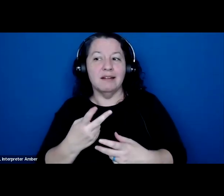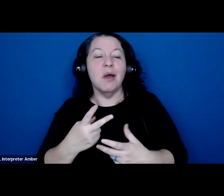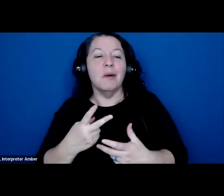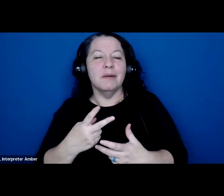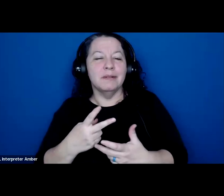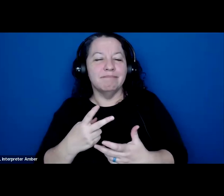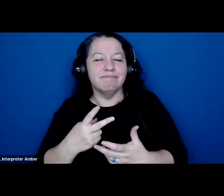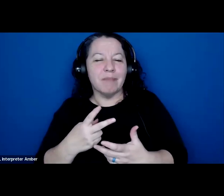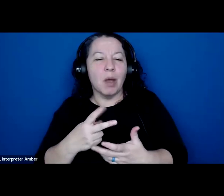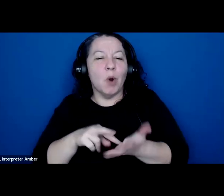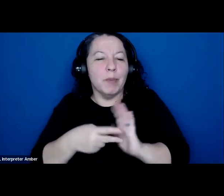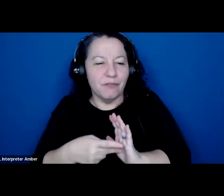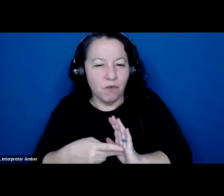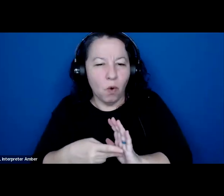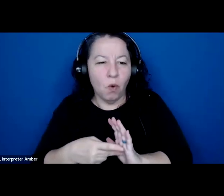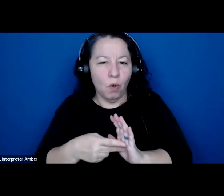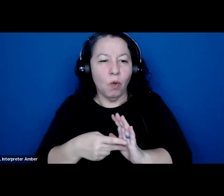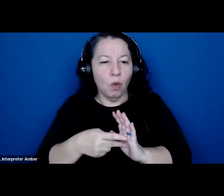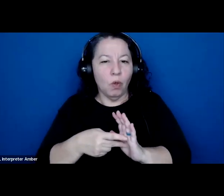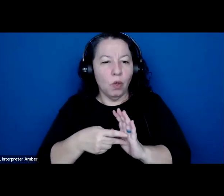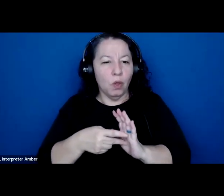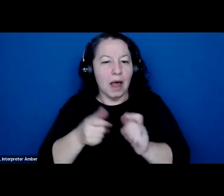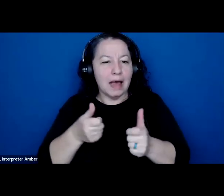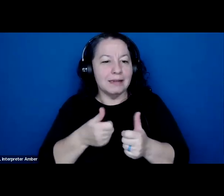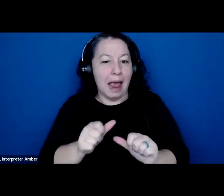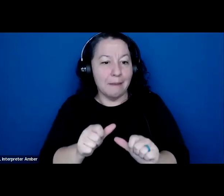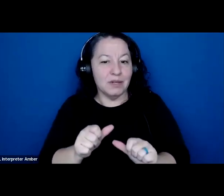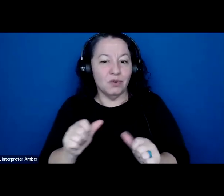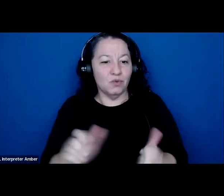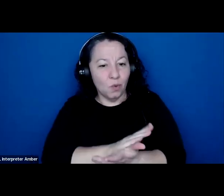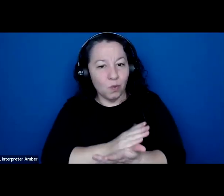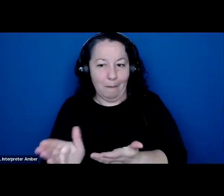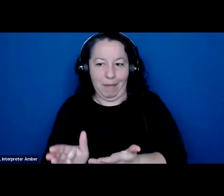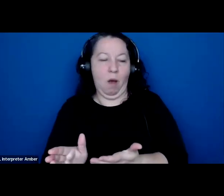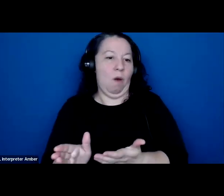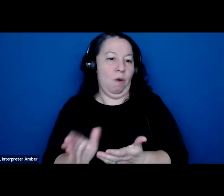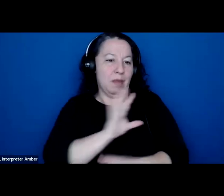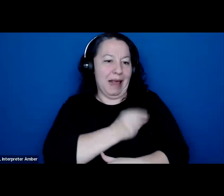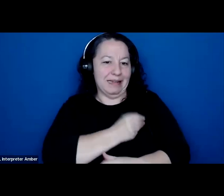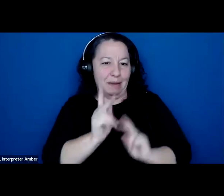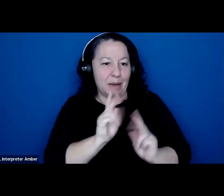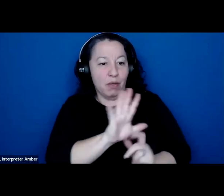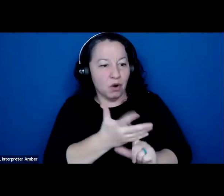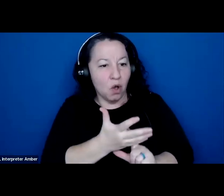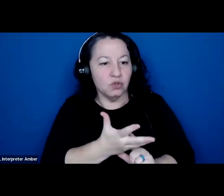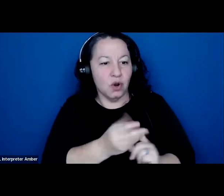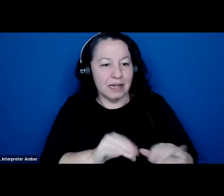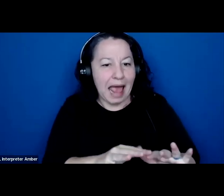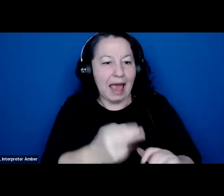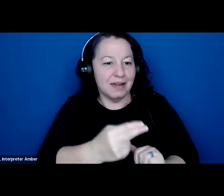to wipe the Palestinian people, their culture, their knowledge, their land, and their history off the map entirely.